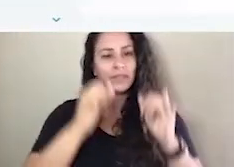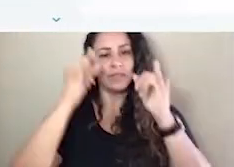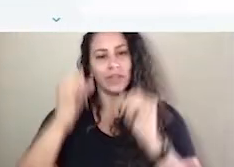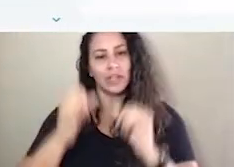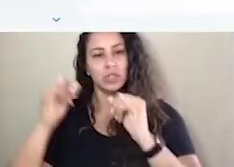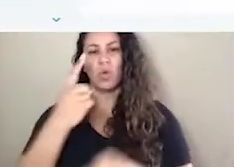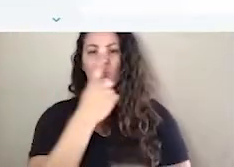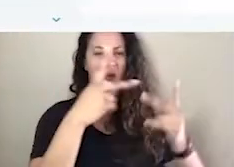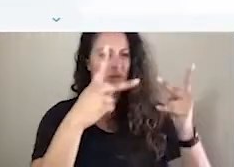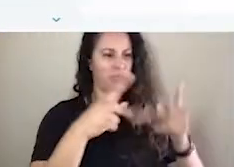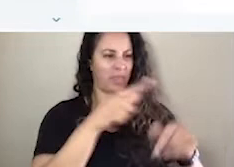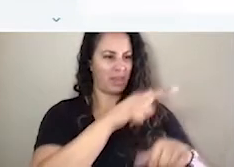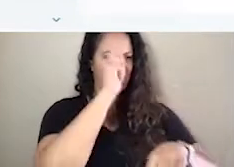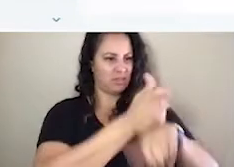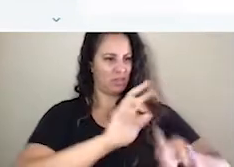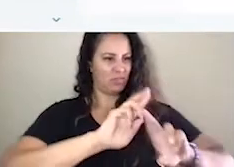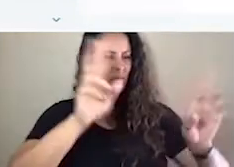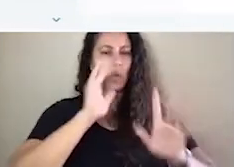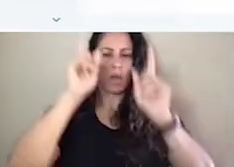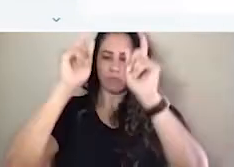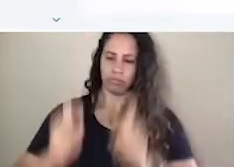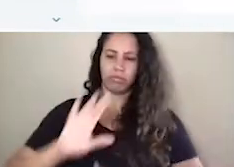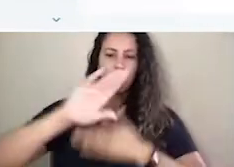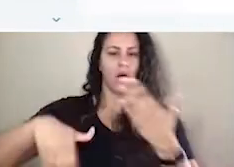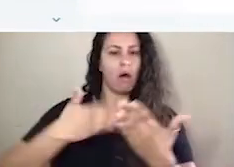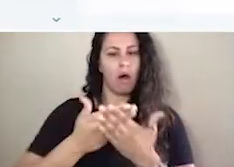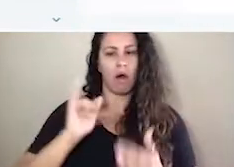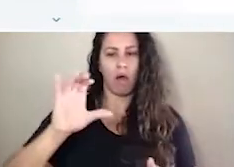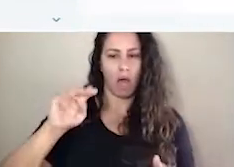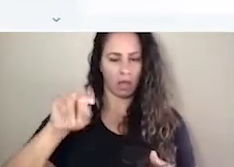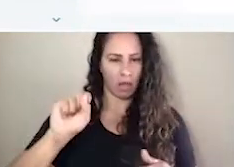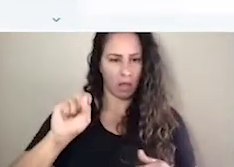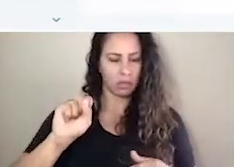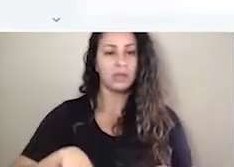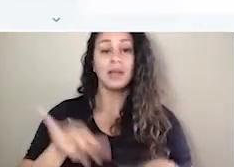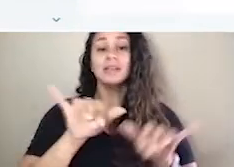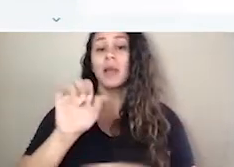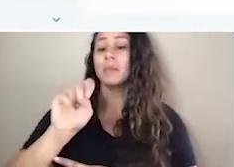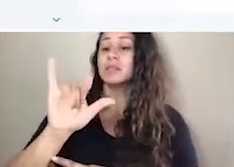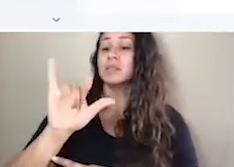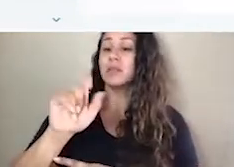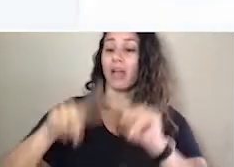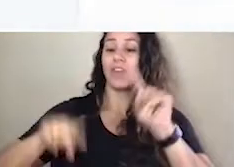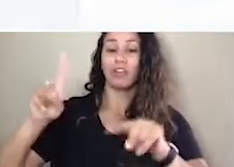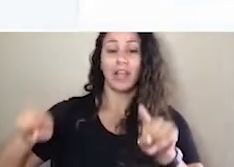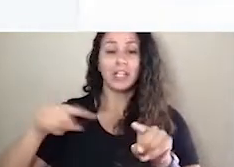AND SIMILAR TO STYLE VARIATIONS WE ALSO ADDED A LAYOUT